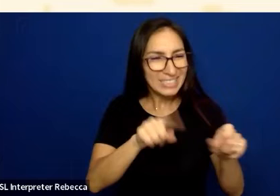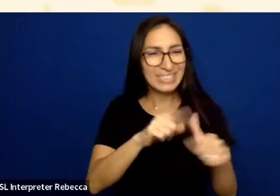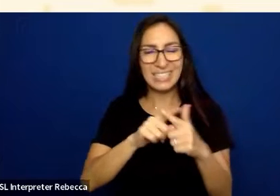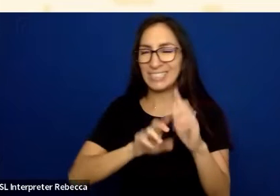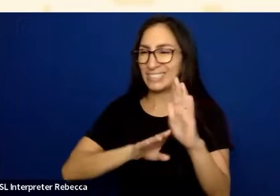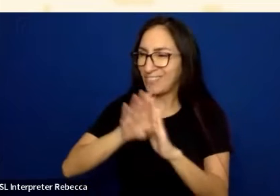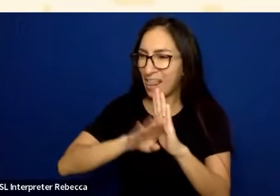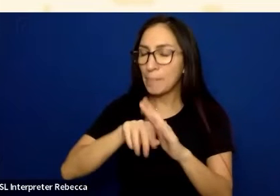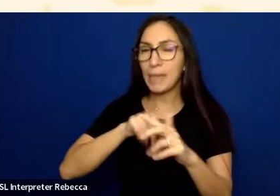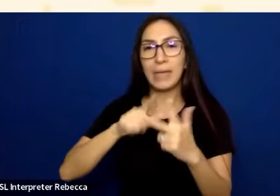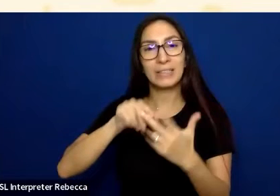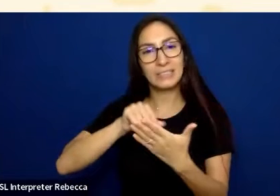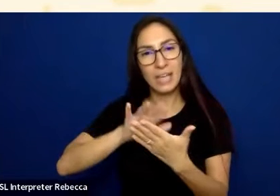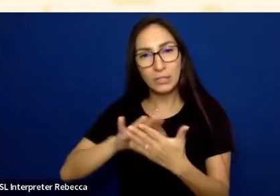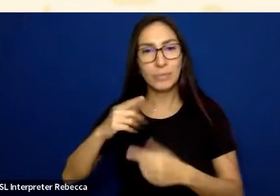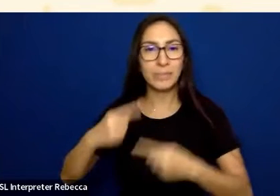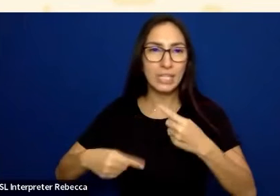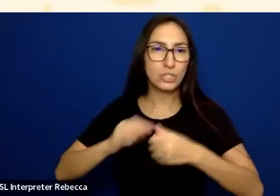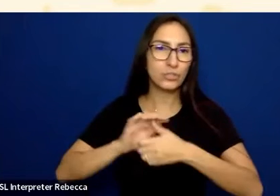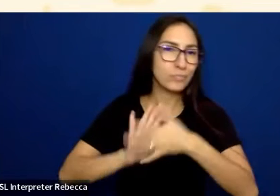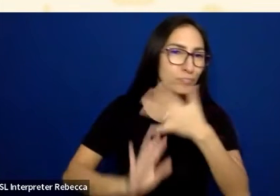all the different services that BarrierBreak offers,